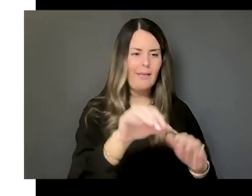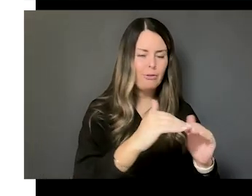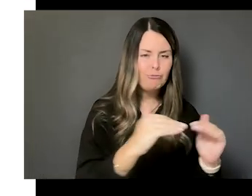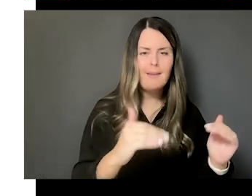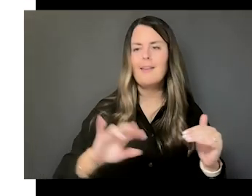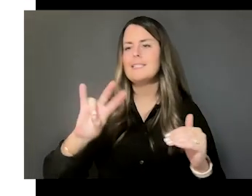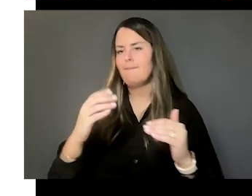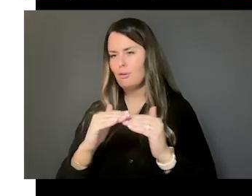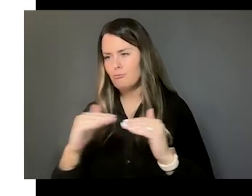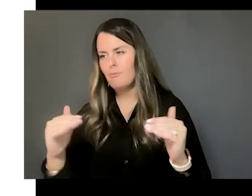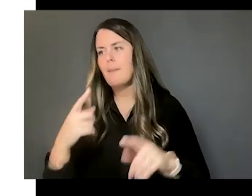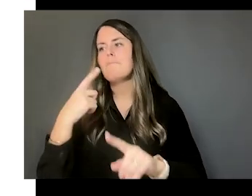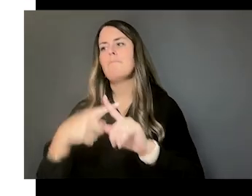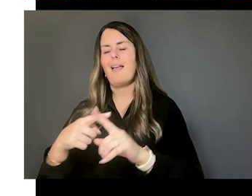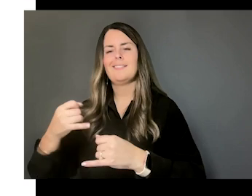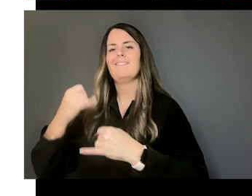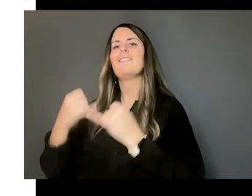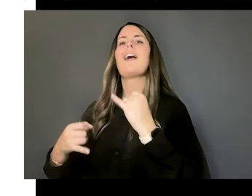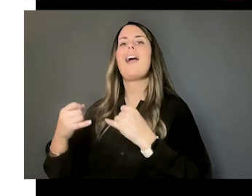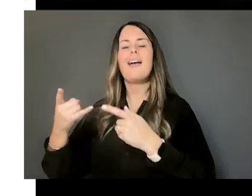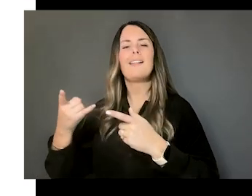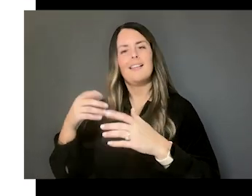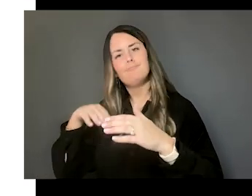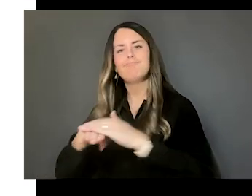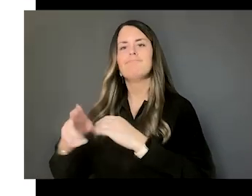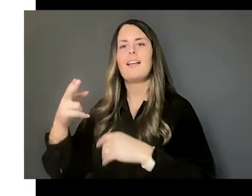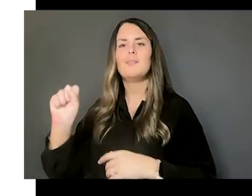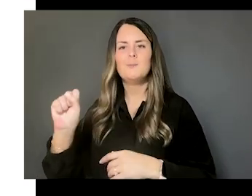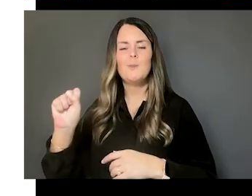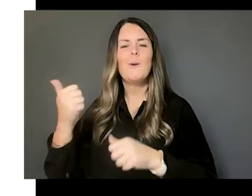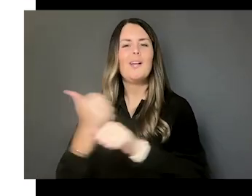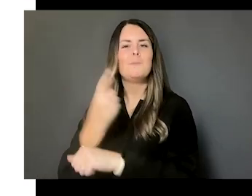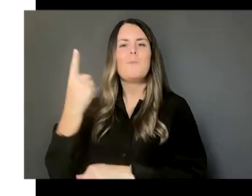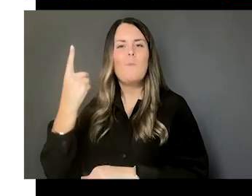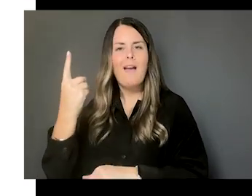and we finally broke into high school and we ran an algebra one lesson lab in a high school.